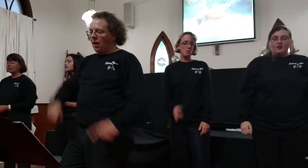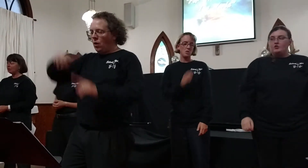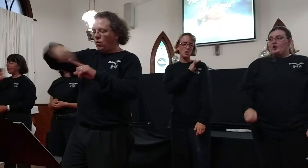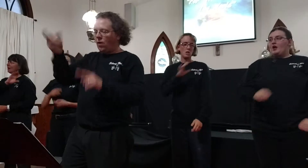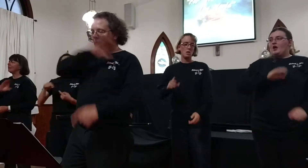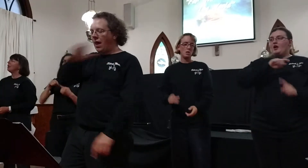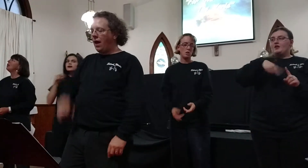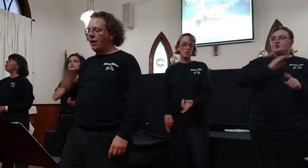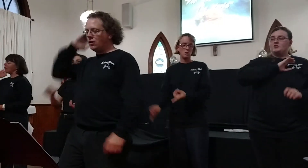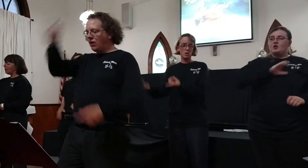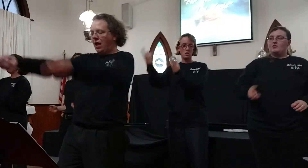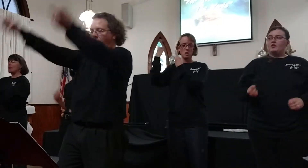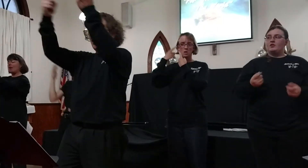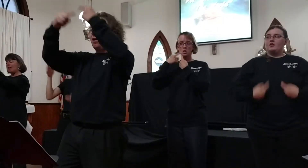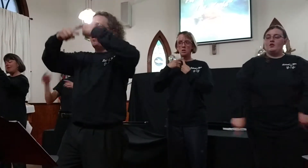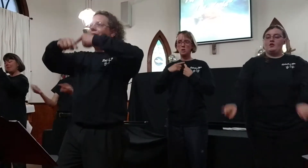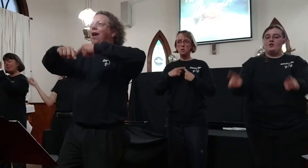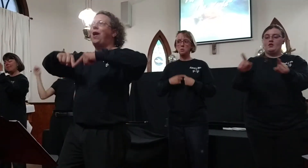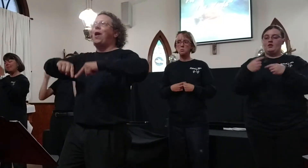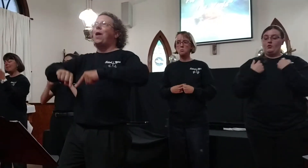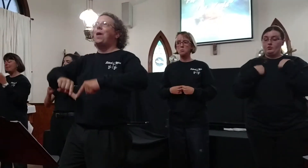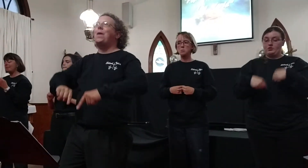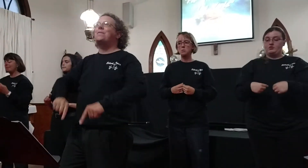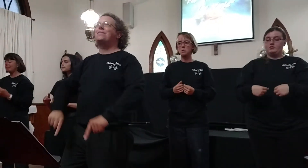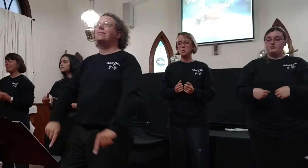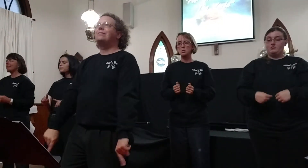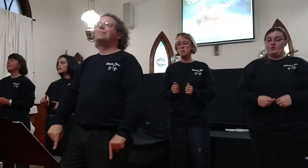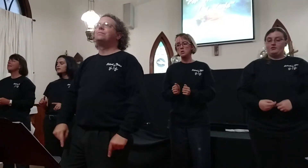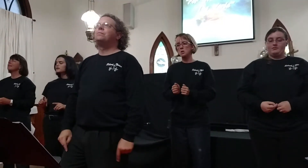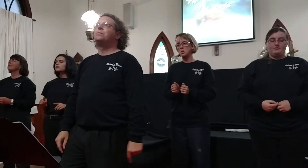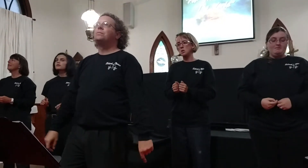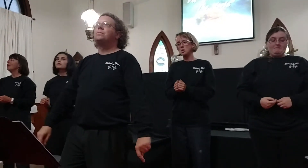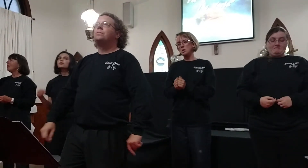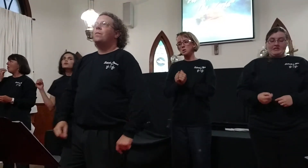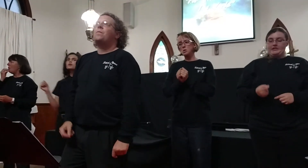When Christ shall come